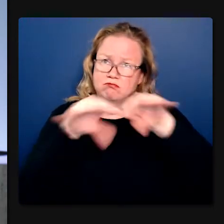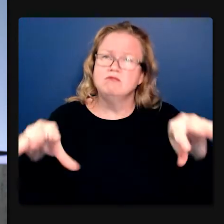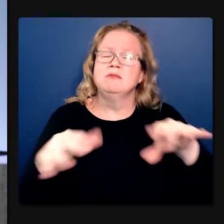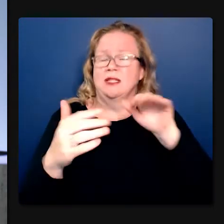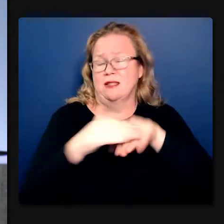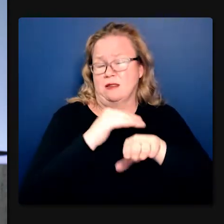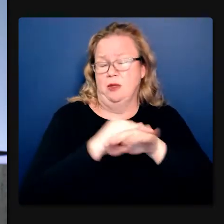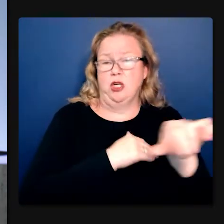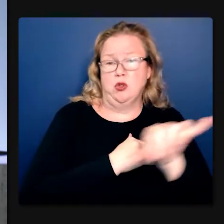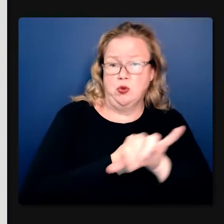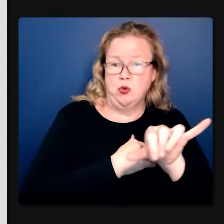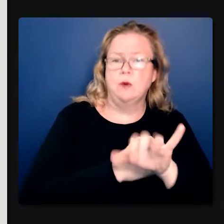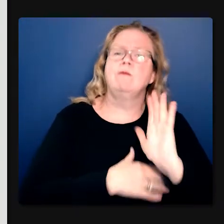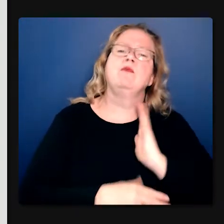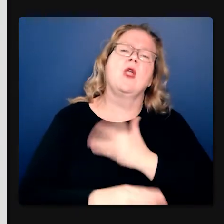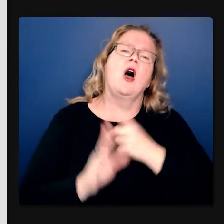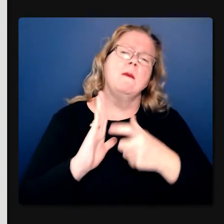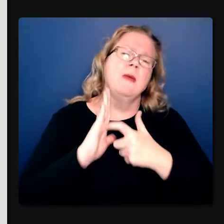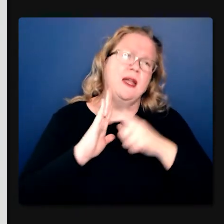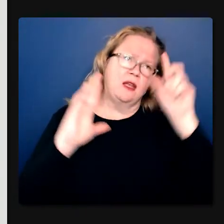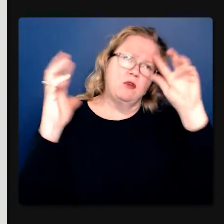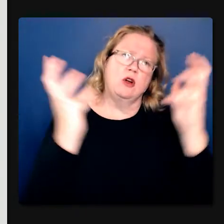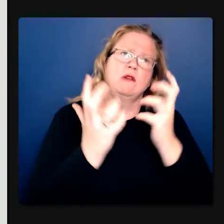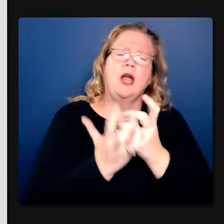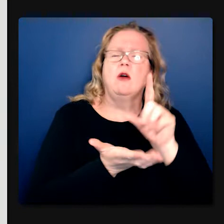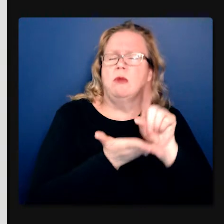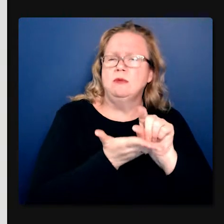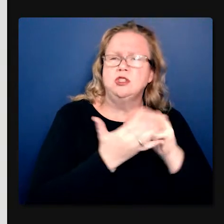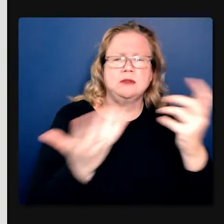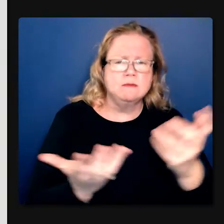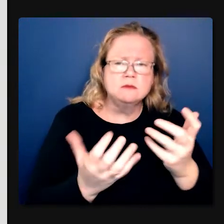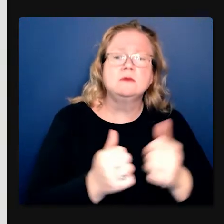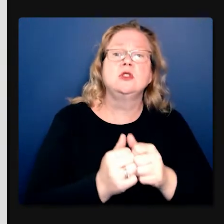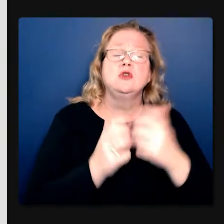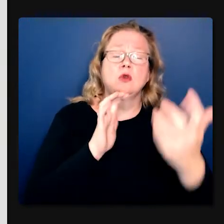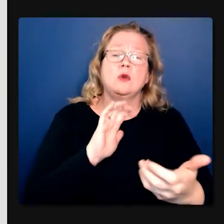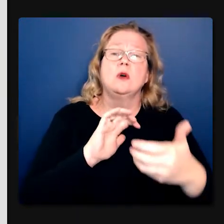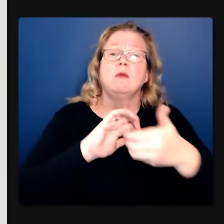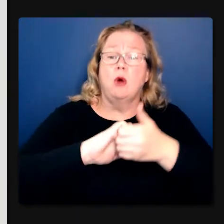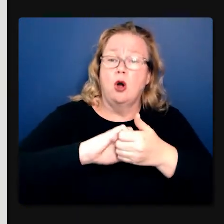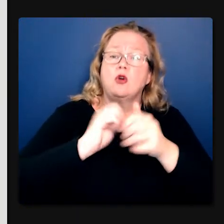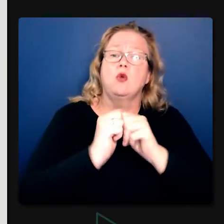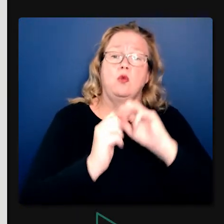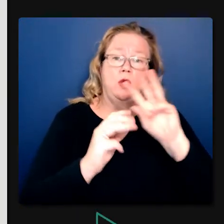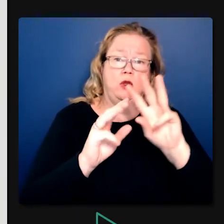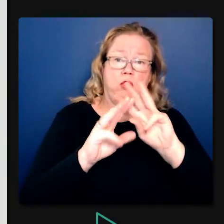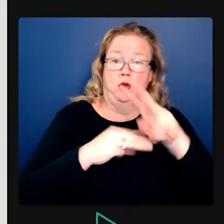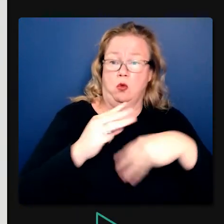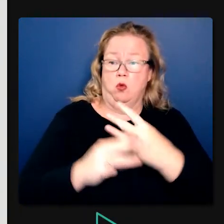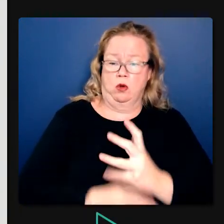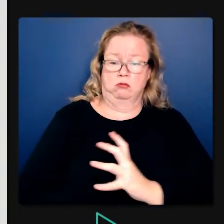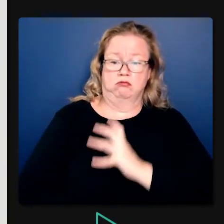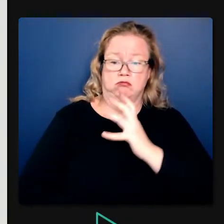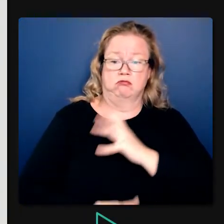Specifically, our mandate on cloud publishing is to partner with world-class game development teams